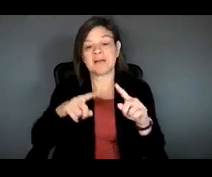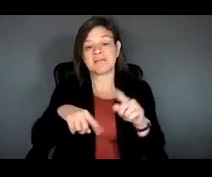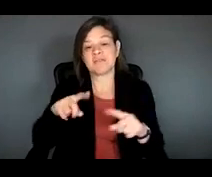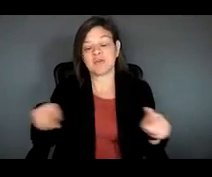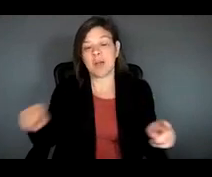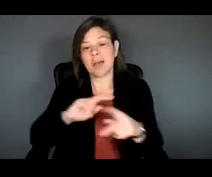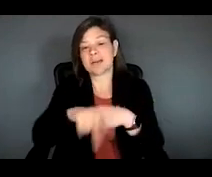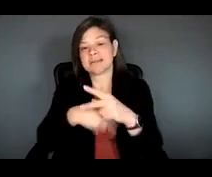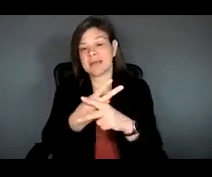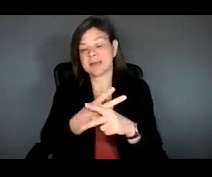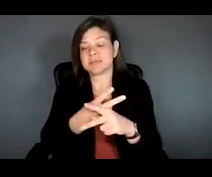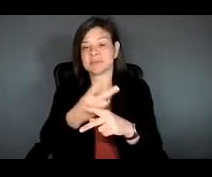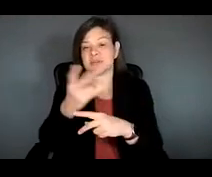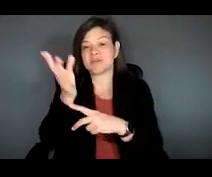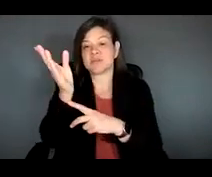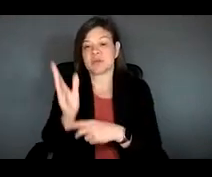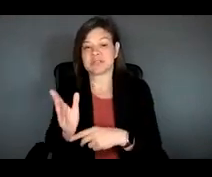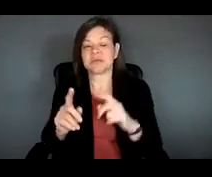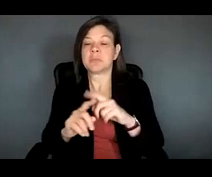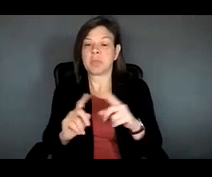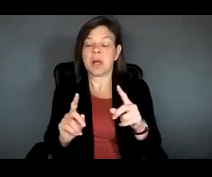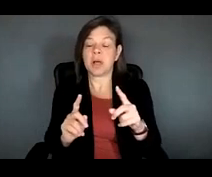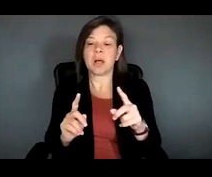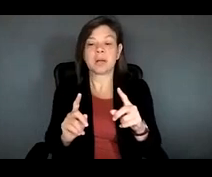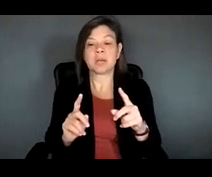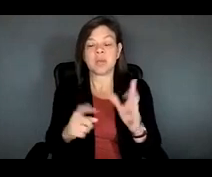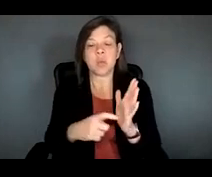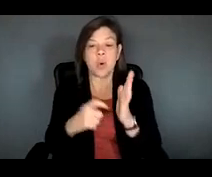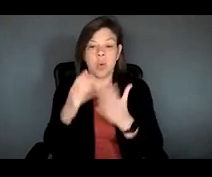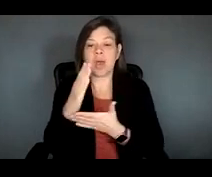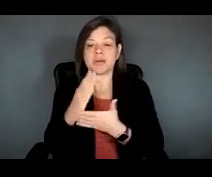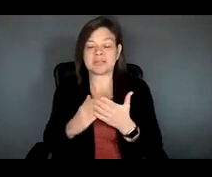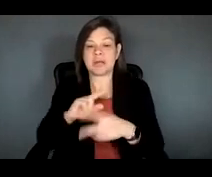but inclusive of some form of interaction and engagement.